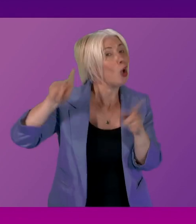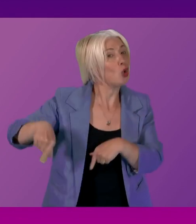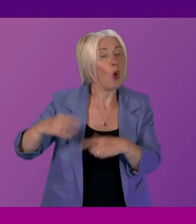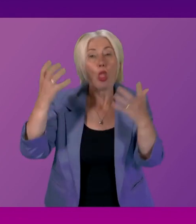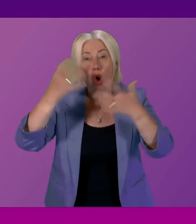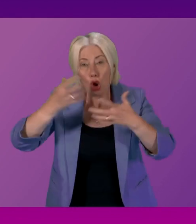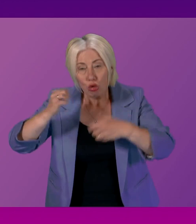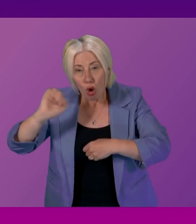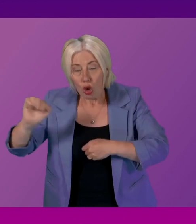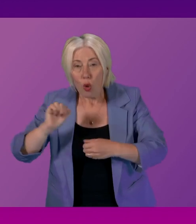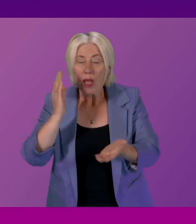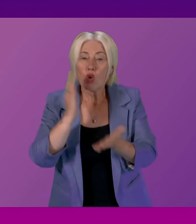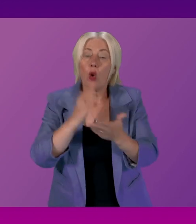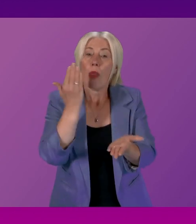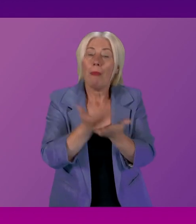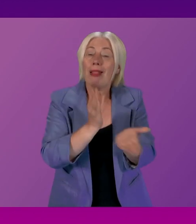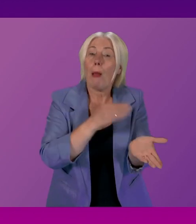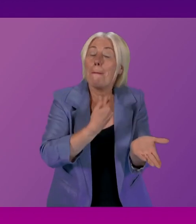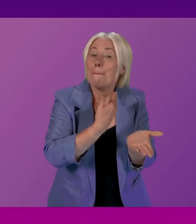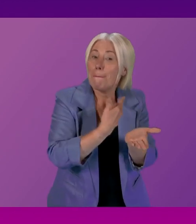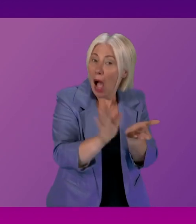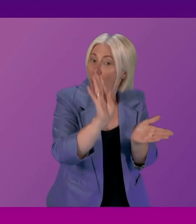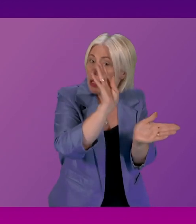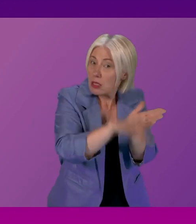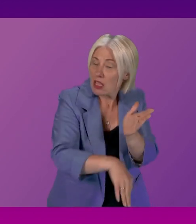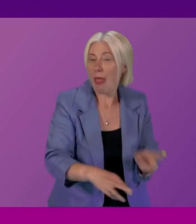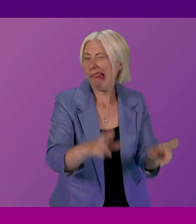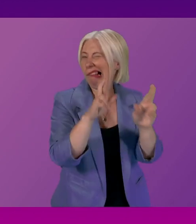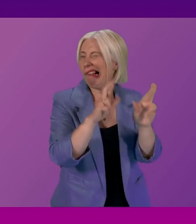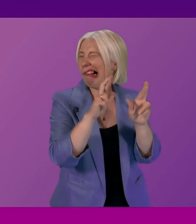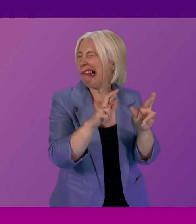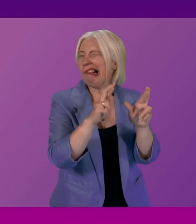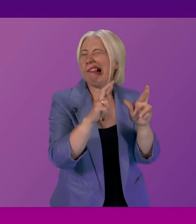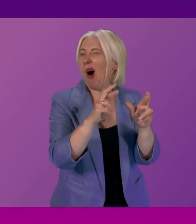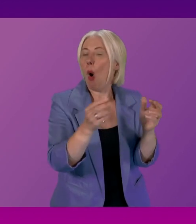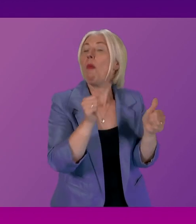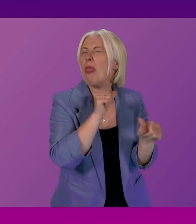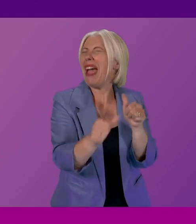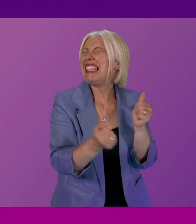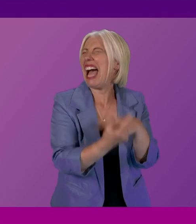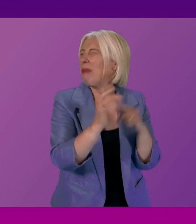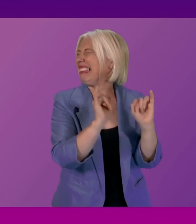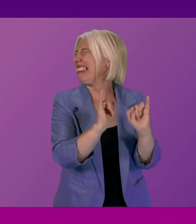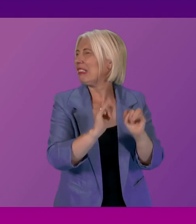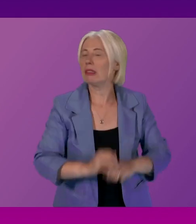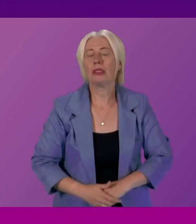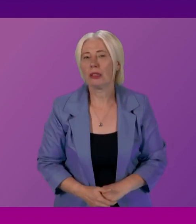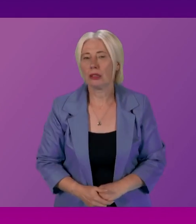his bill and simply hope for the best?